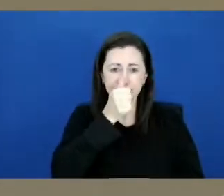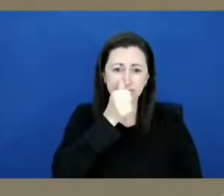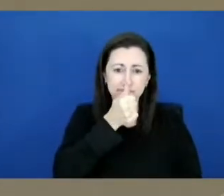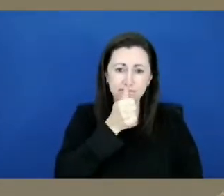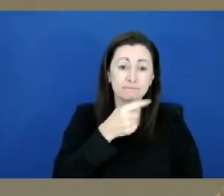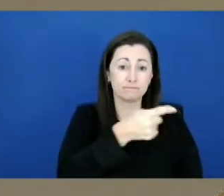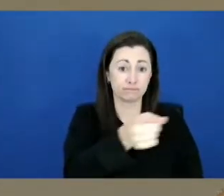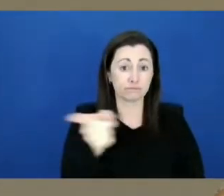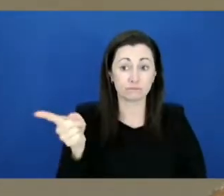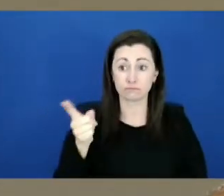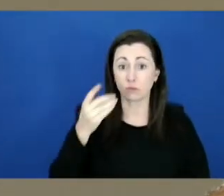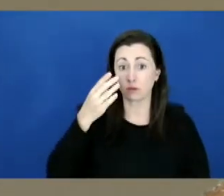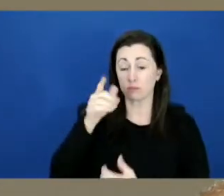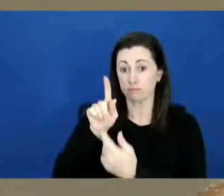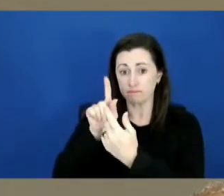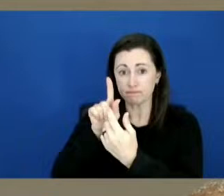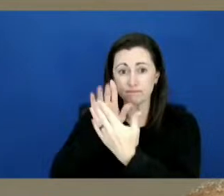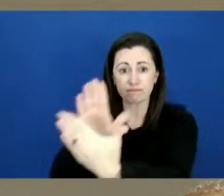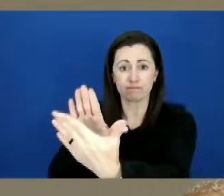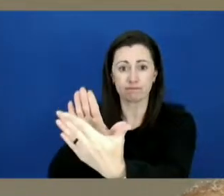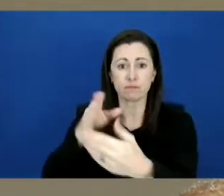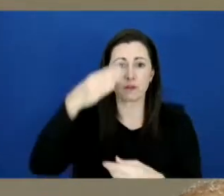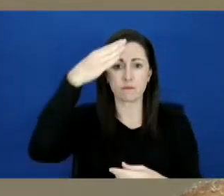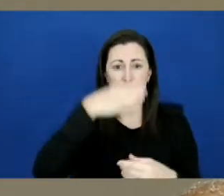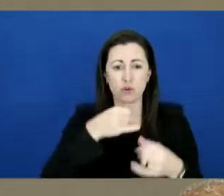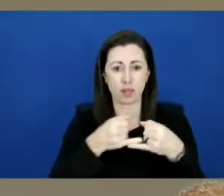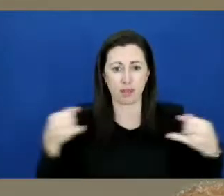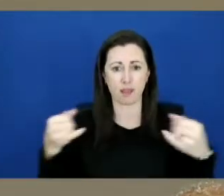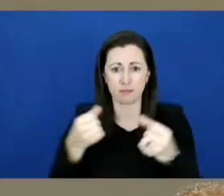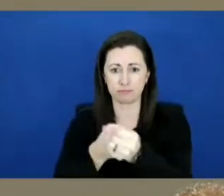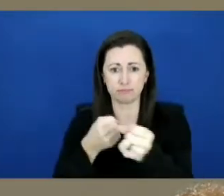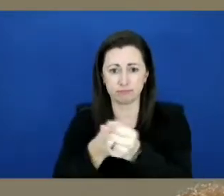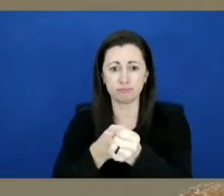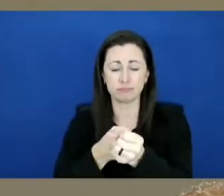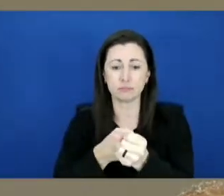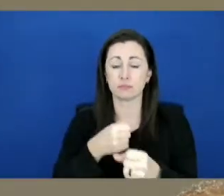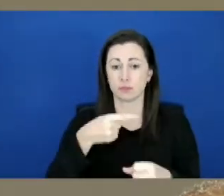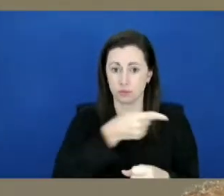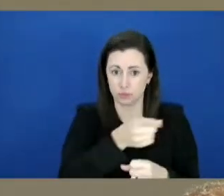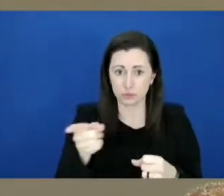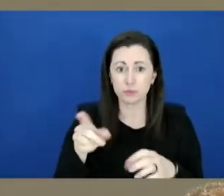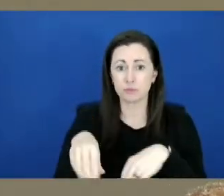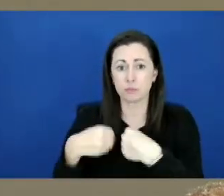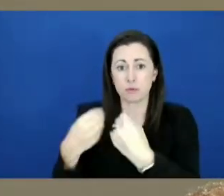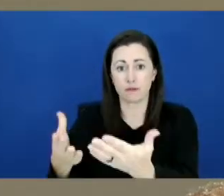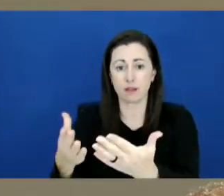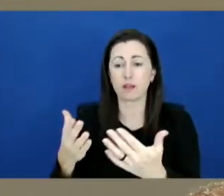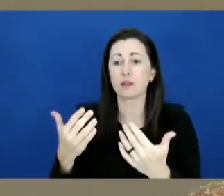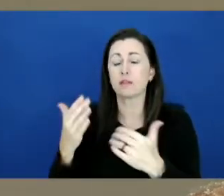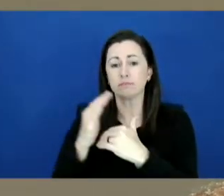A LOT OF TIMES, AND YOU ALL ARE